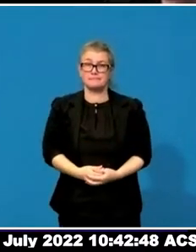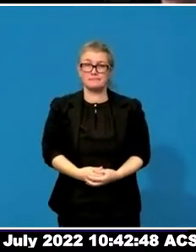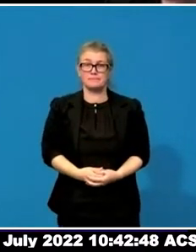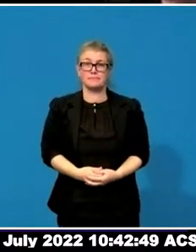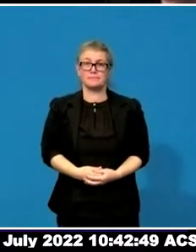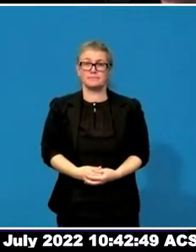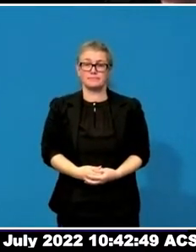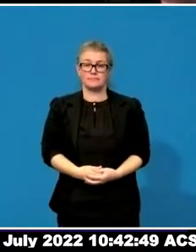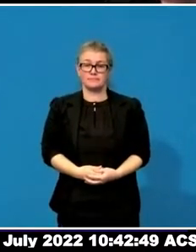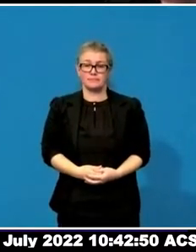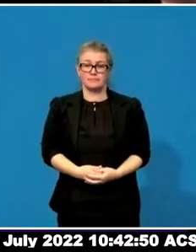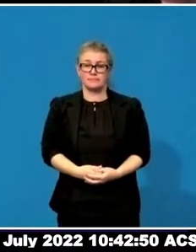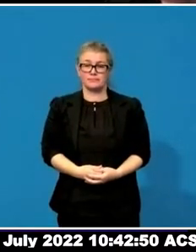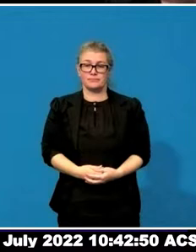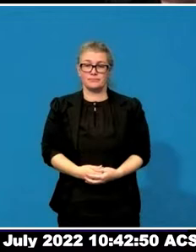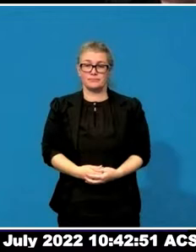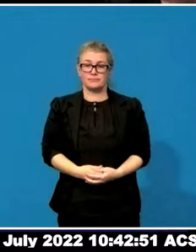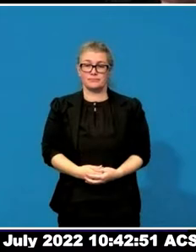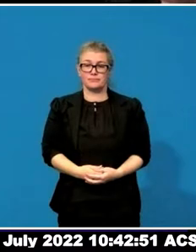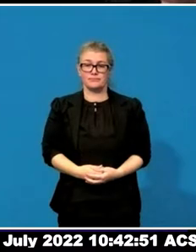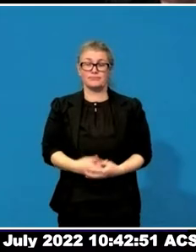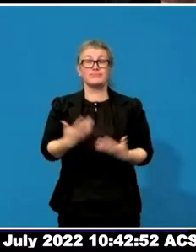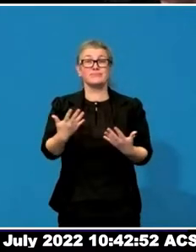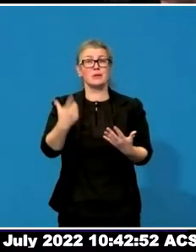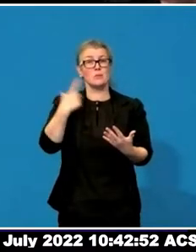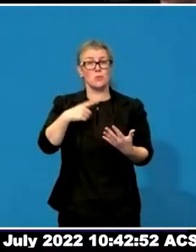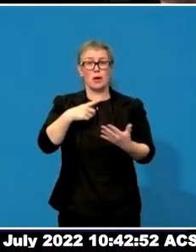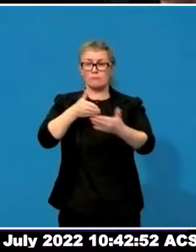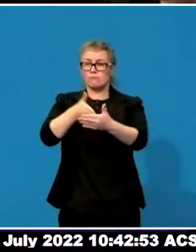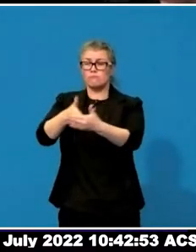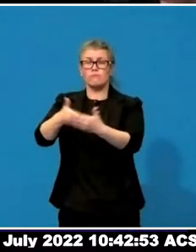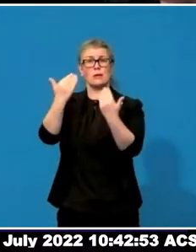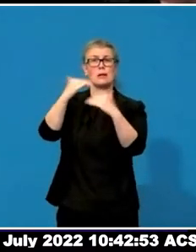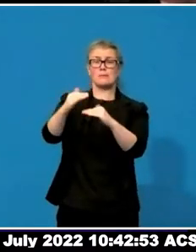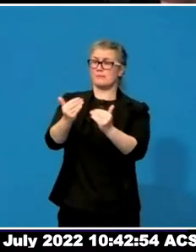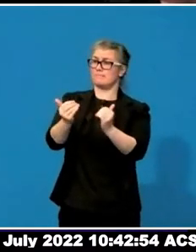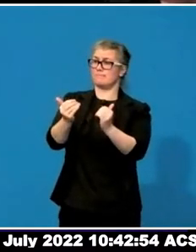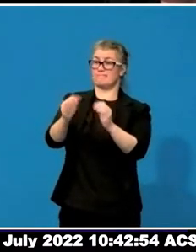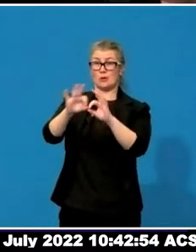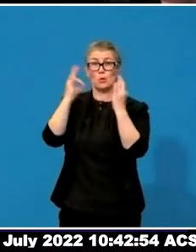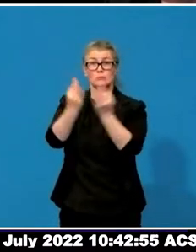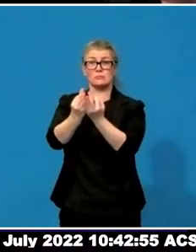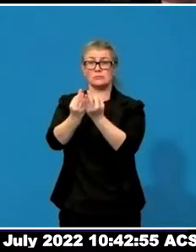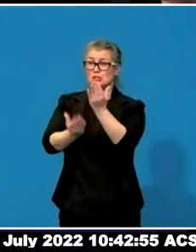There are limited NDIS providers in locations of the witnesses that will present evidence in this hearing.